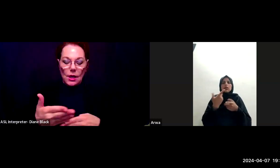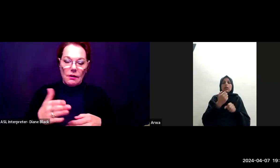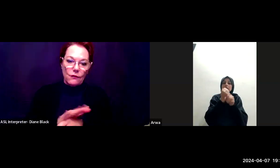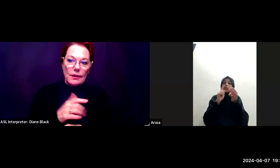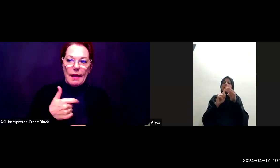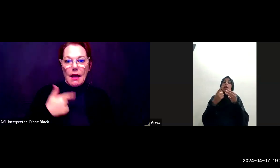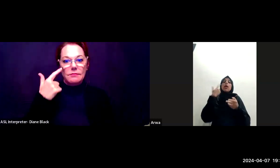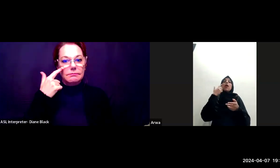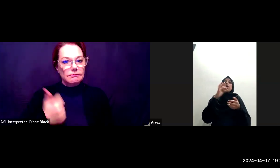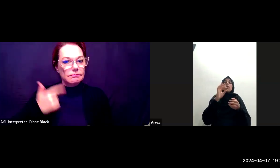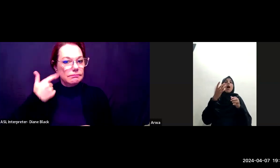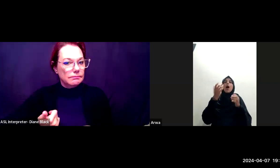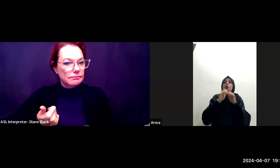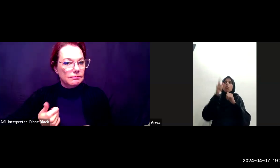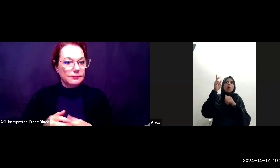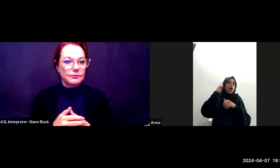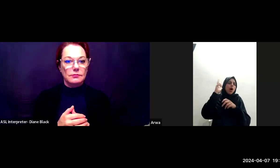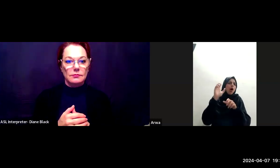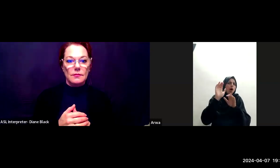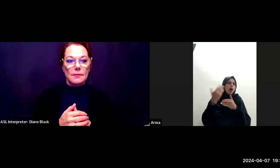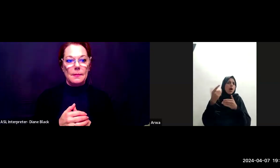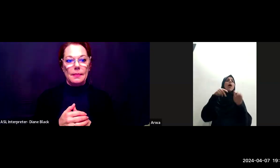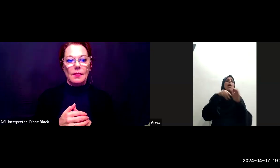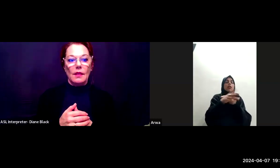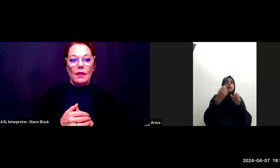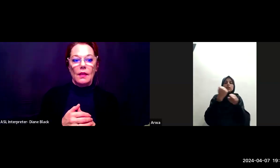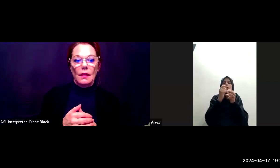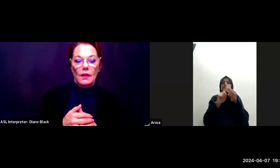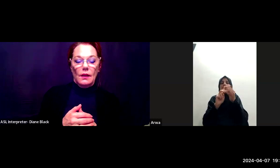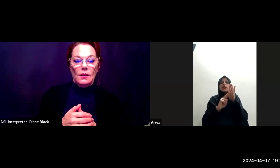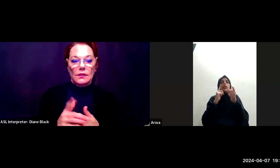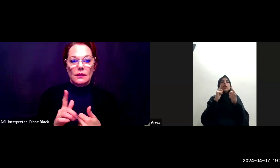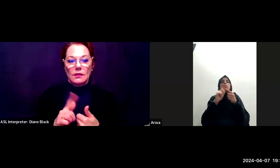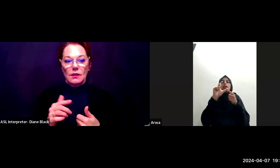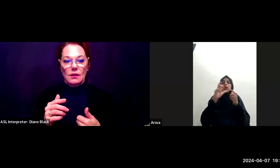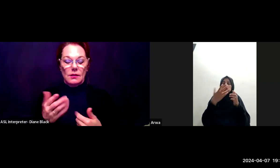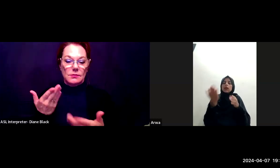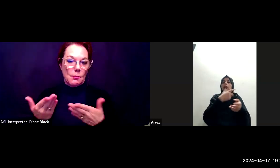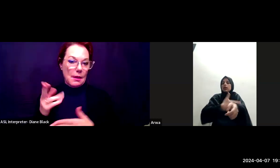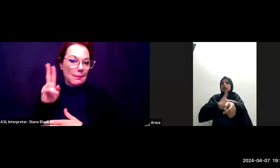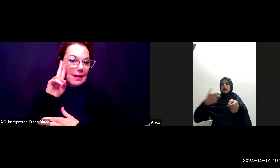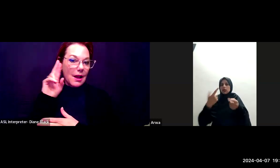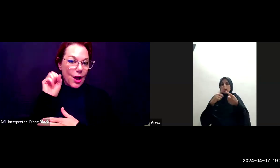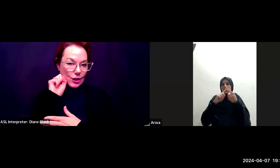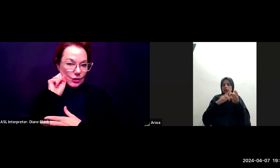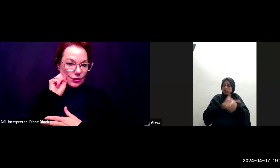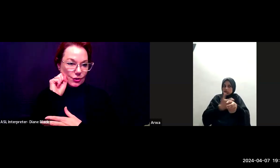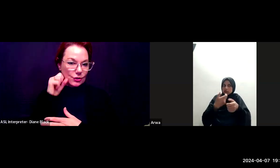know that it is you know USH2a or USH gene that is causing the condition okay. And they can correct